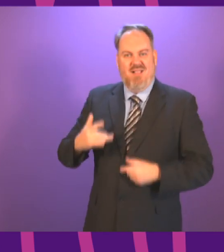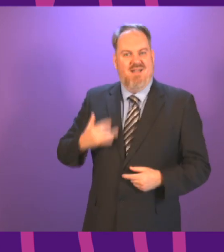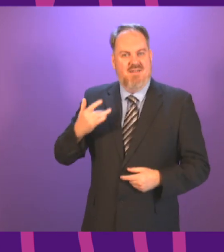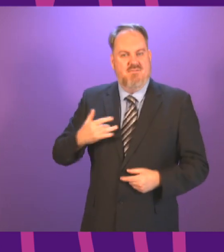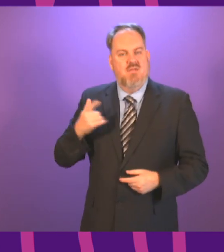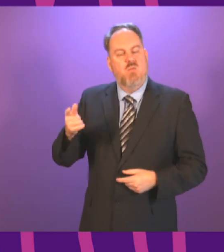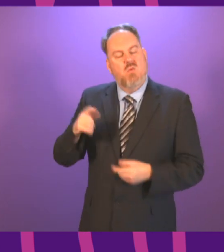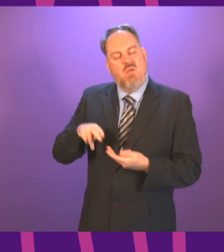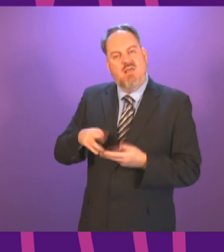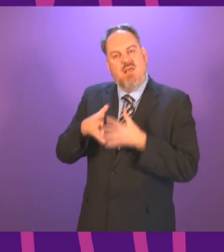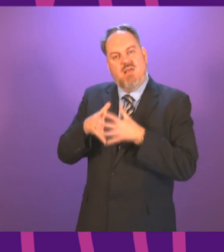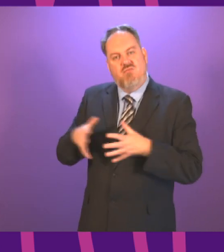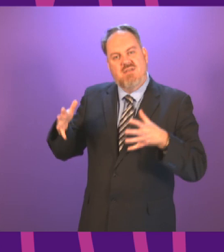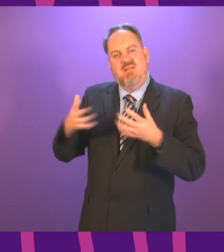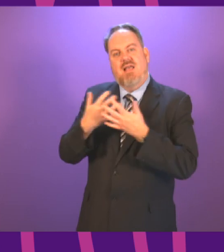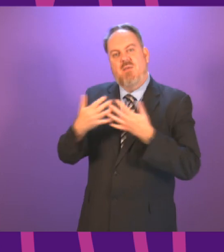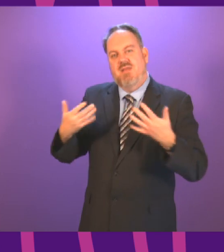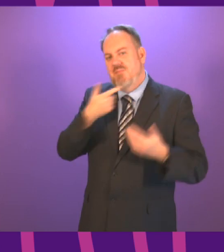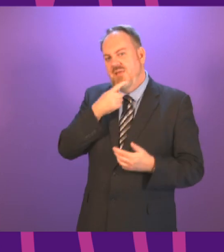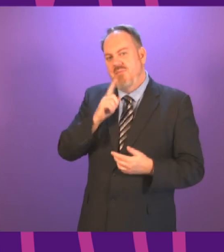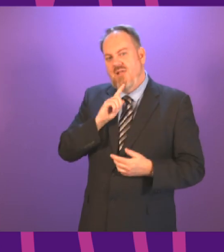who can attend a wedding is higher than the number of people who are generally allowed